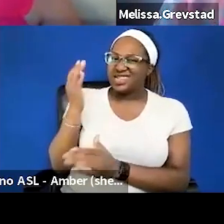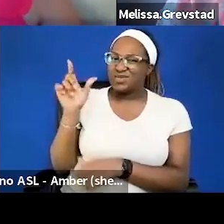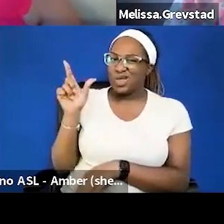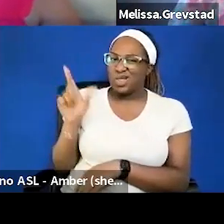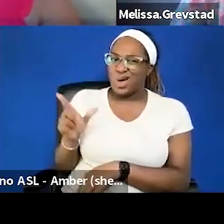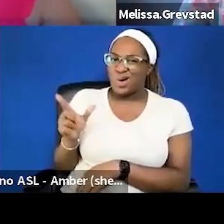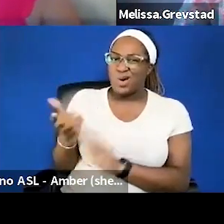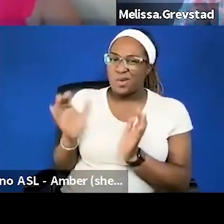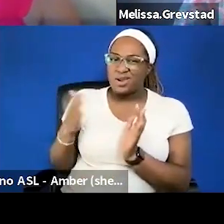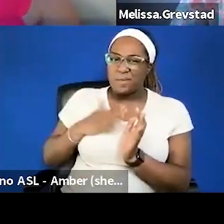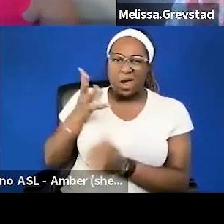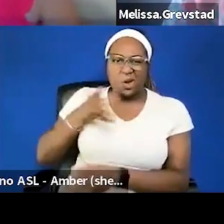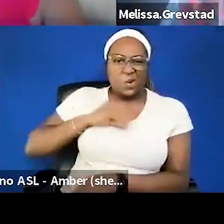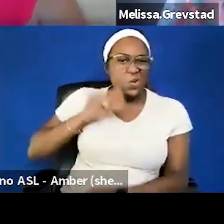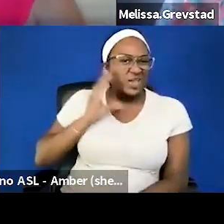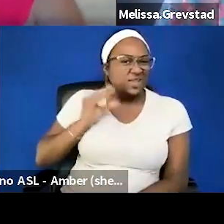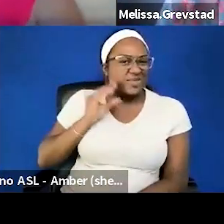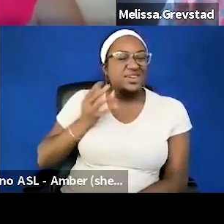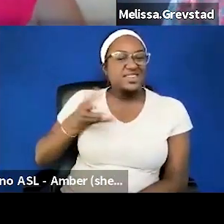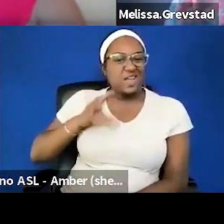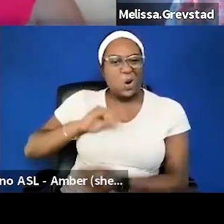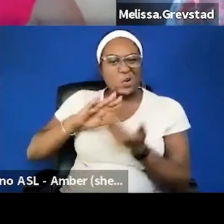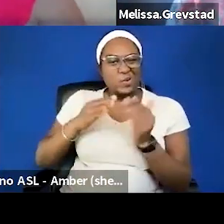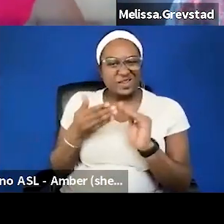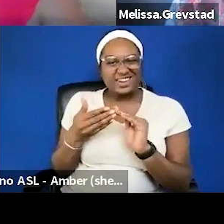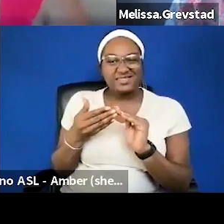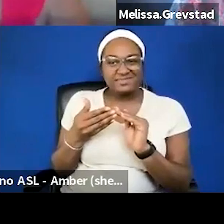And I think to a lot of in our community, you know, who encounter